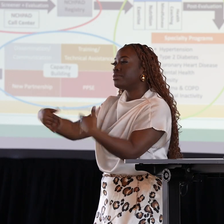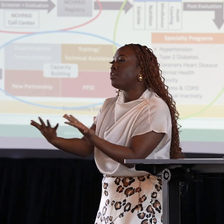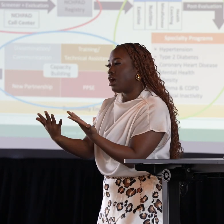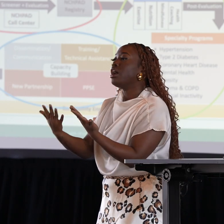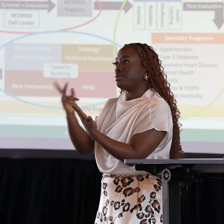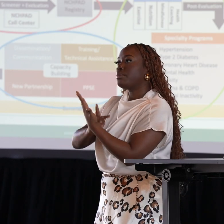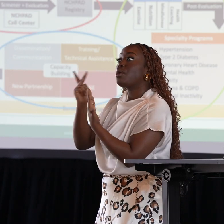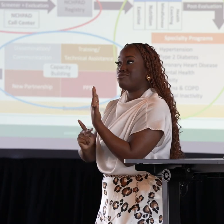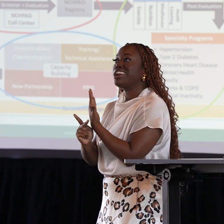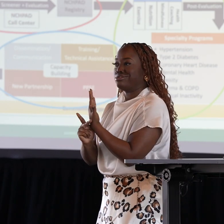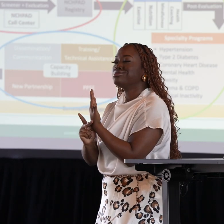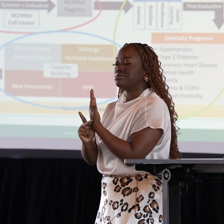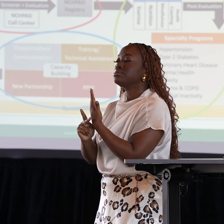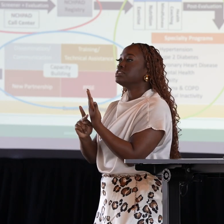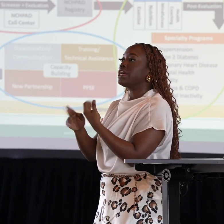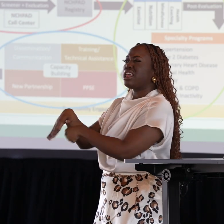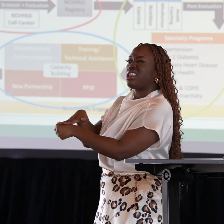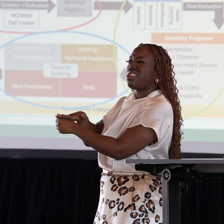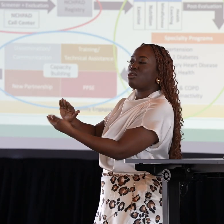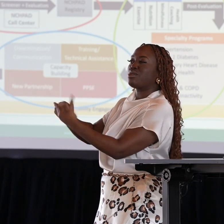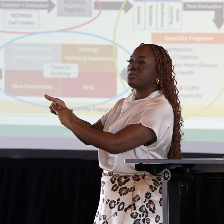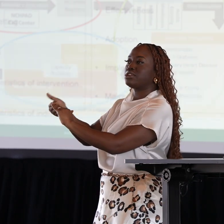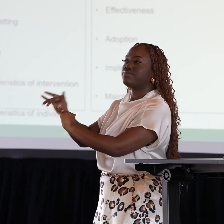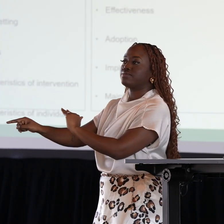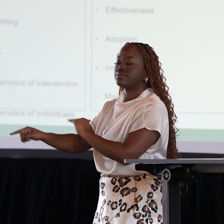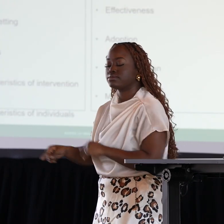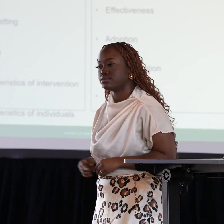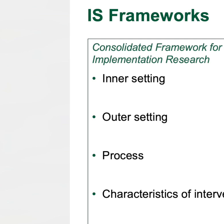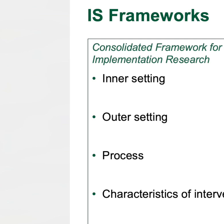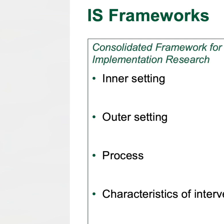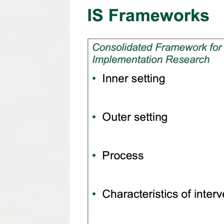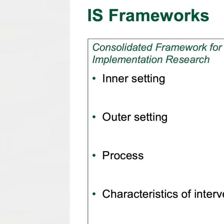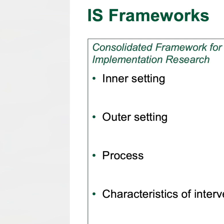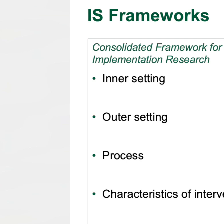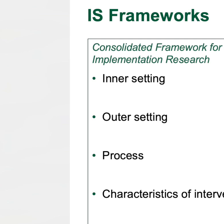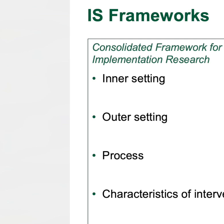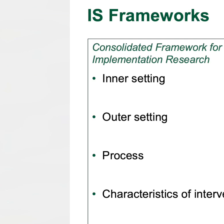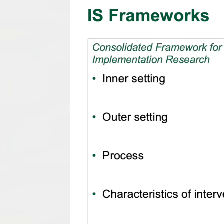programs in local communities. So I'm going to just quickly,